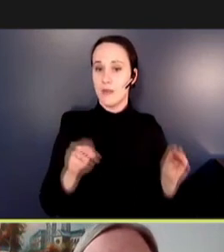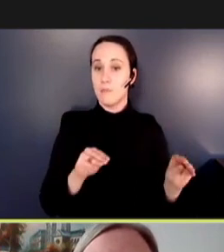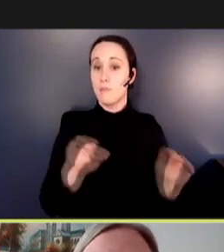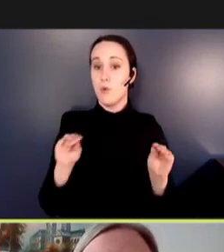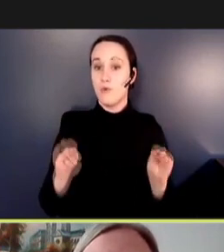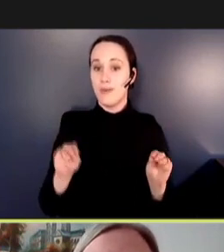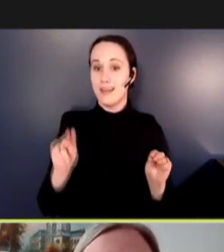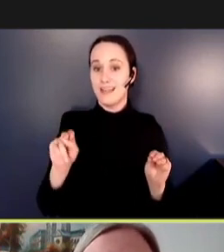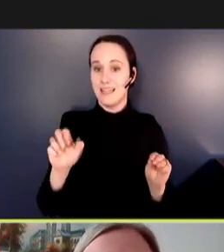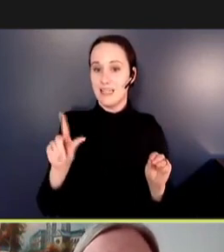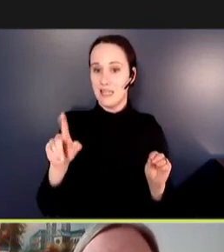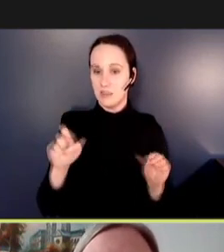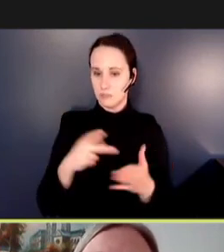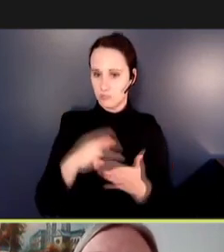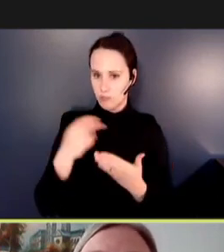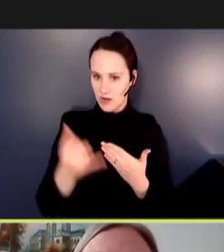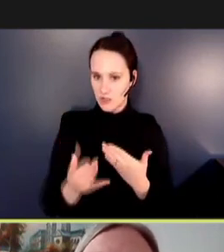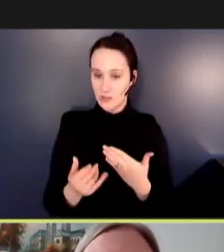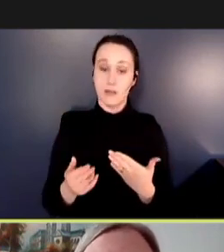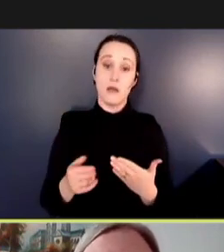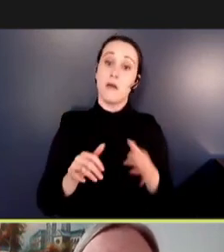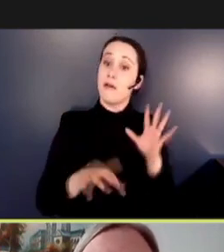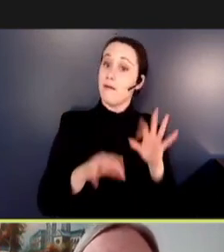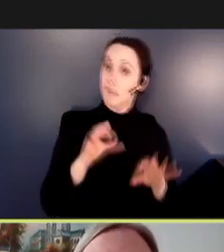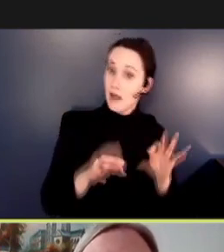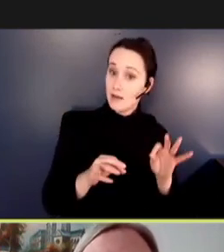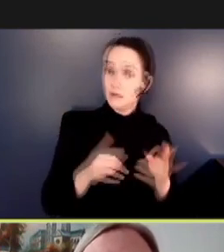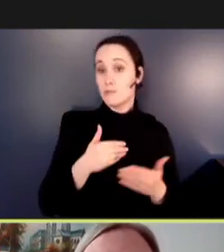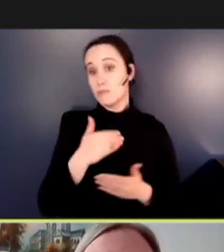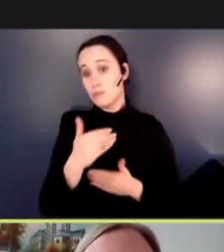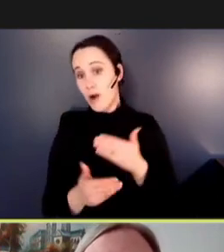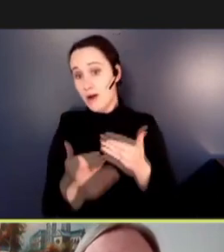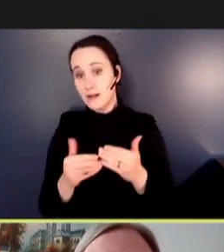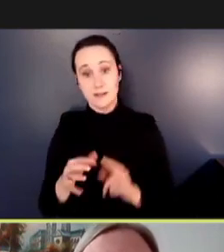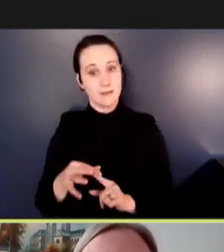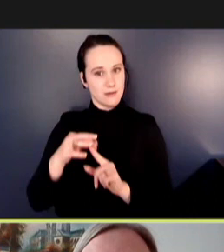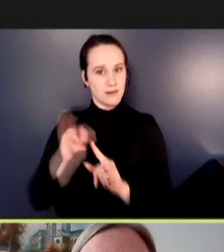and progress that we've made, specifically our quality improvement pilots, our frontline